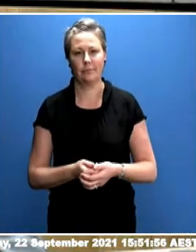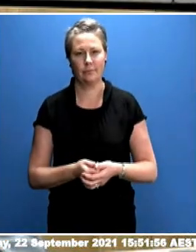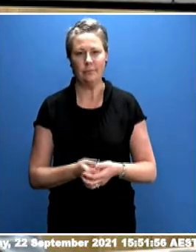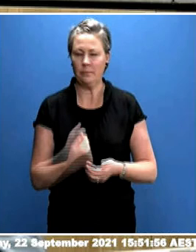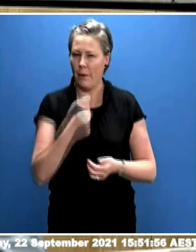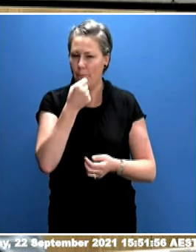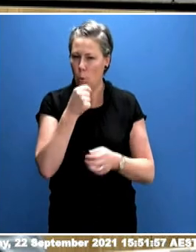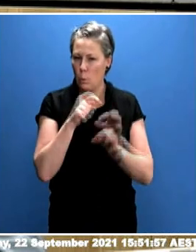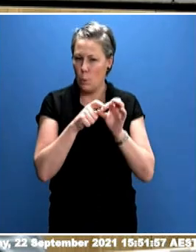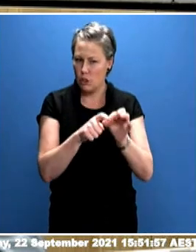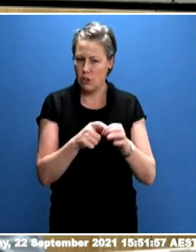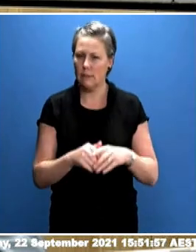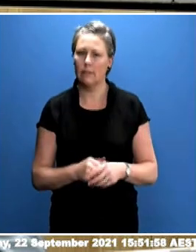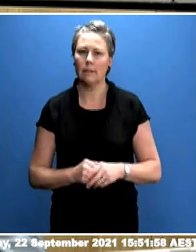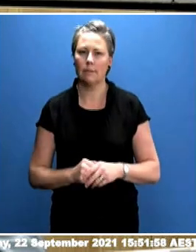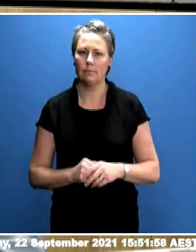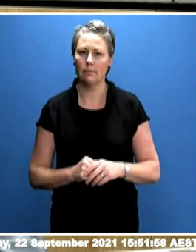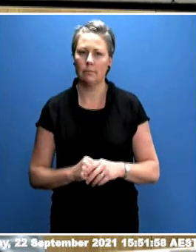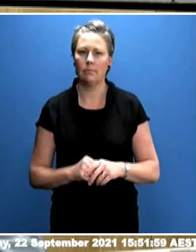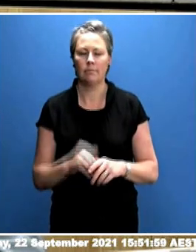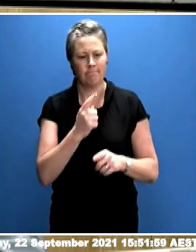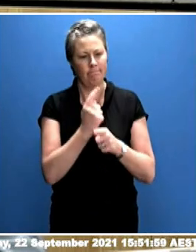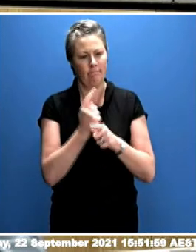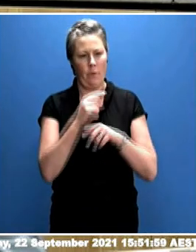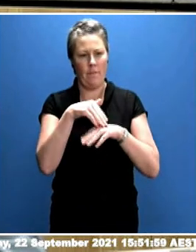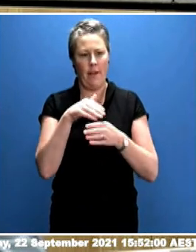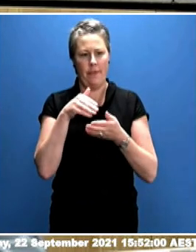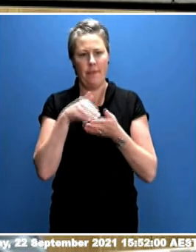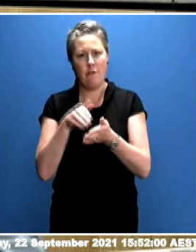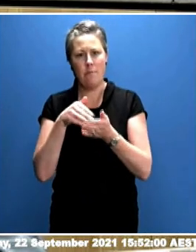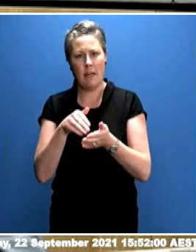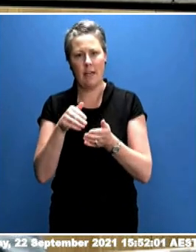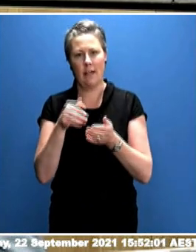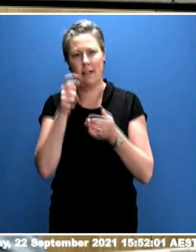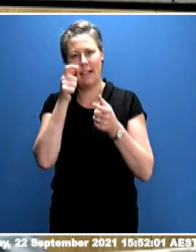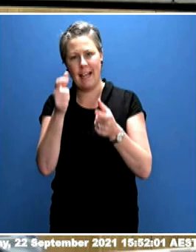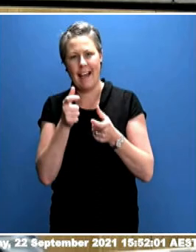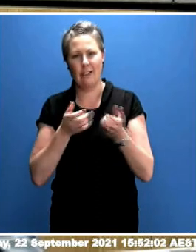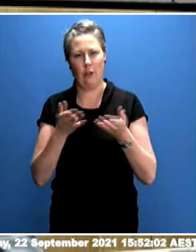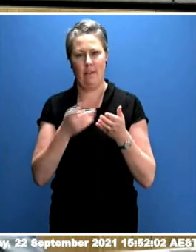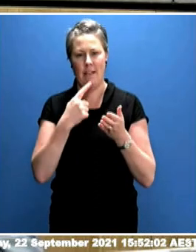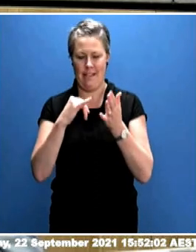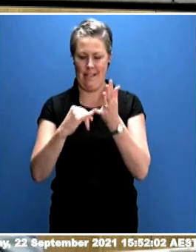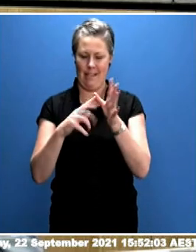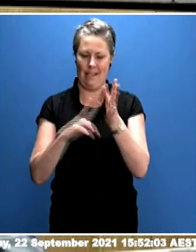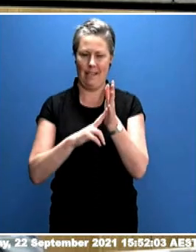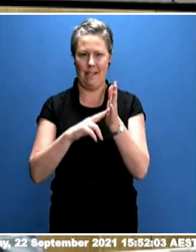I was interested in the therapeutic care services, the sanctuary model you mentioned around Cornell University.